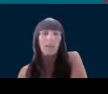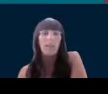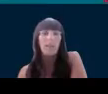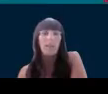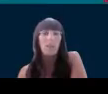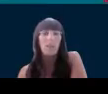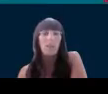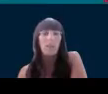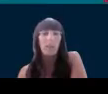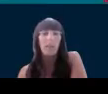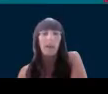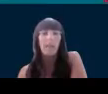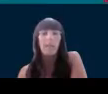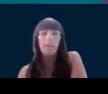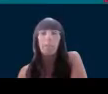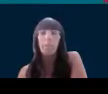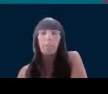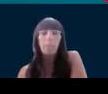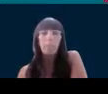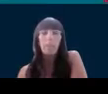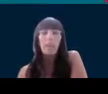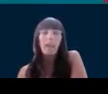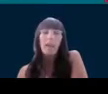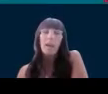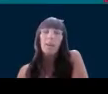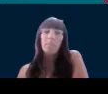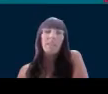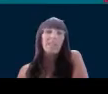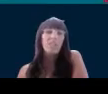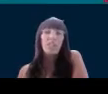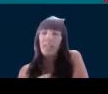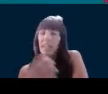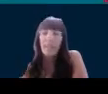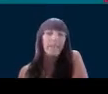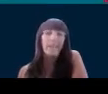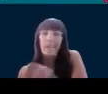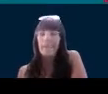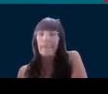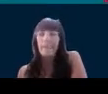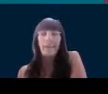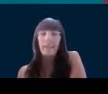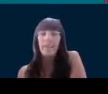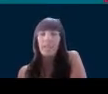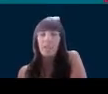up on the schedule for that. Just like in any kind of